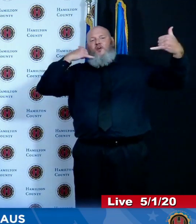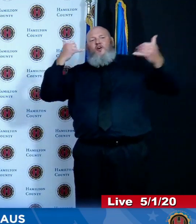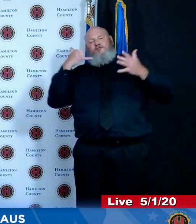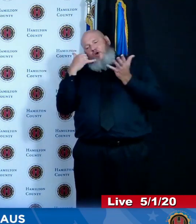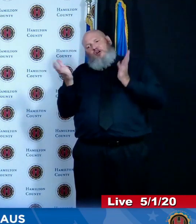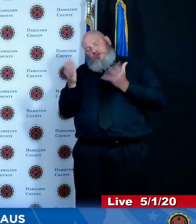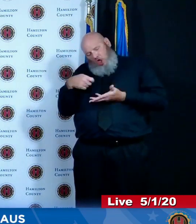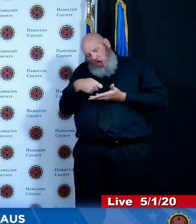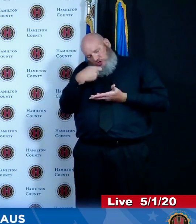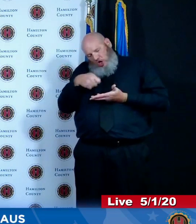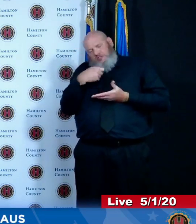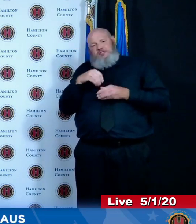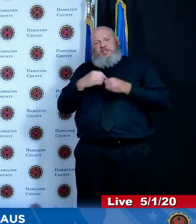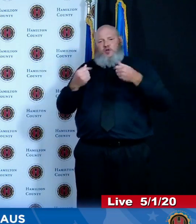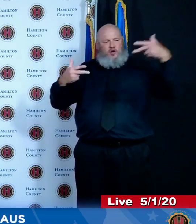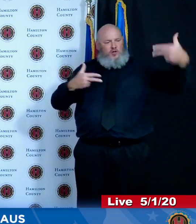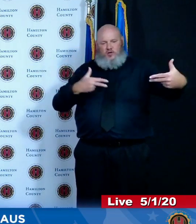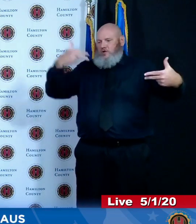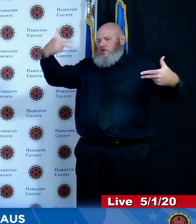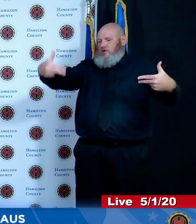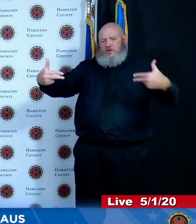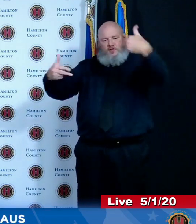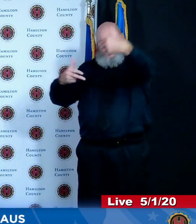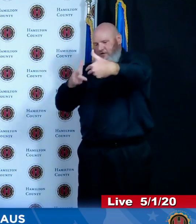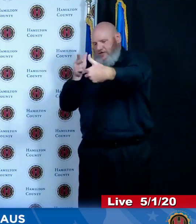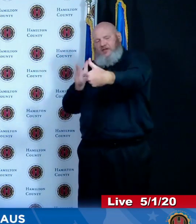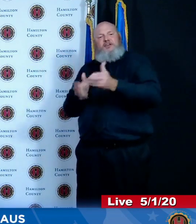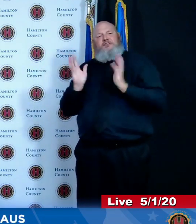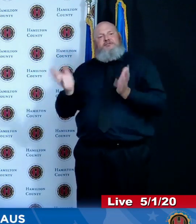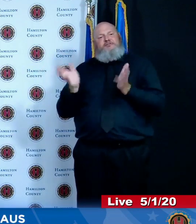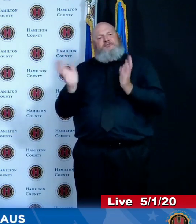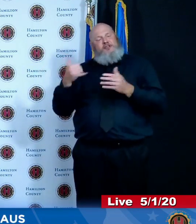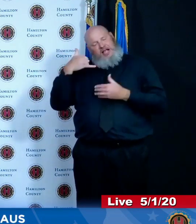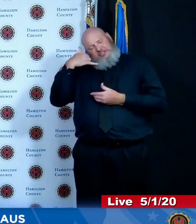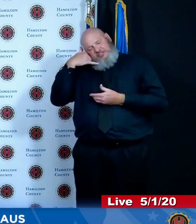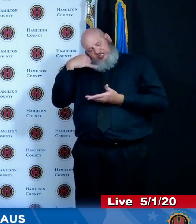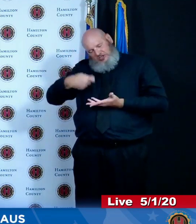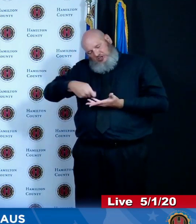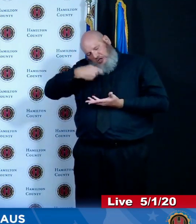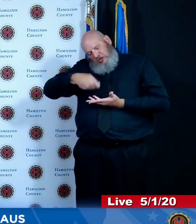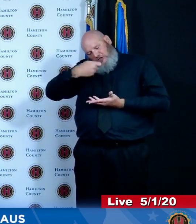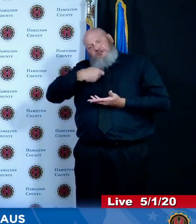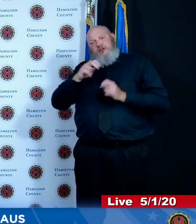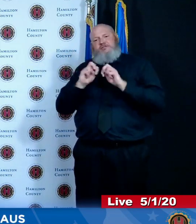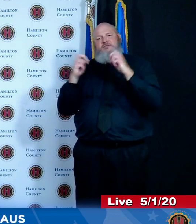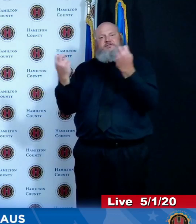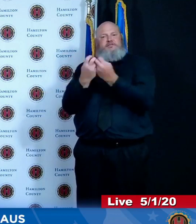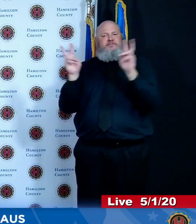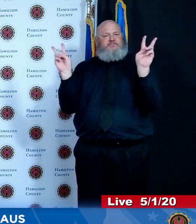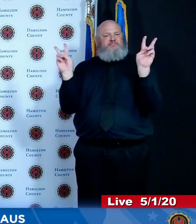a little deviation on what the question was but but aunt Pat hats off I mean very